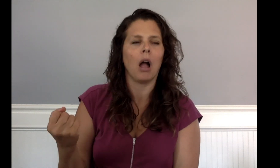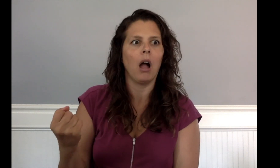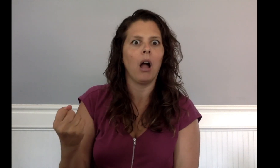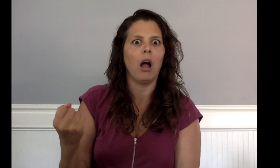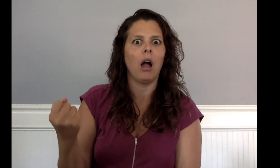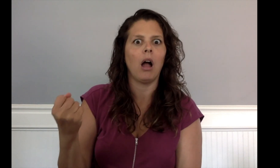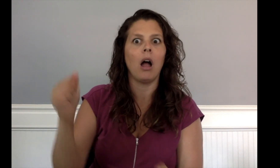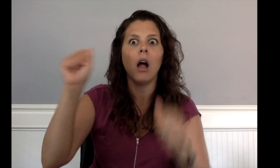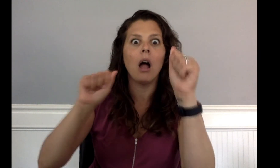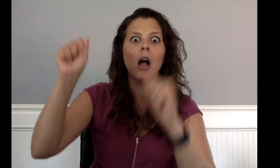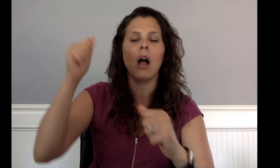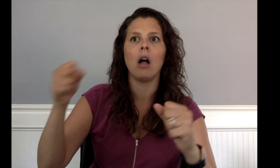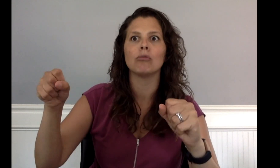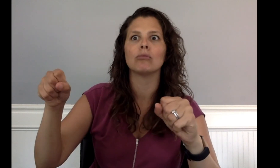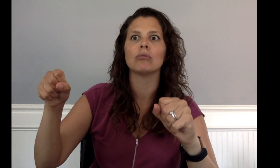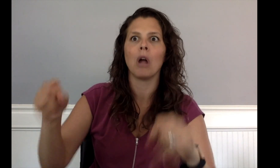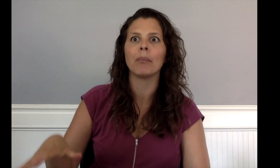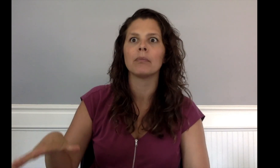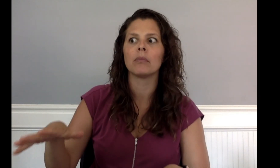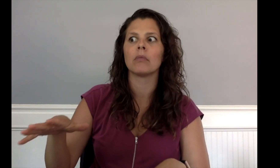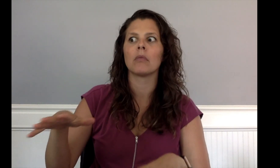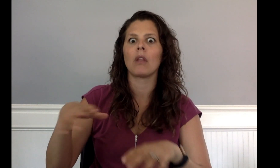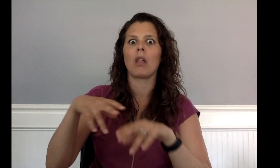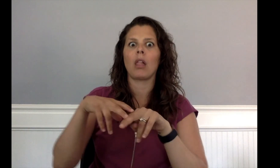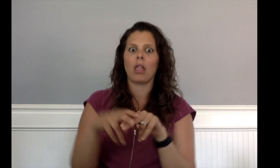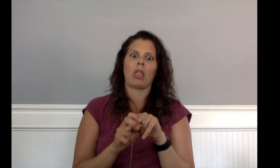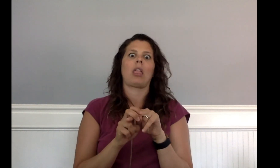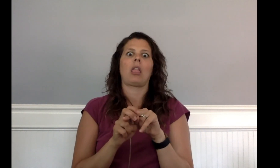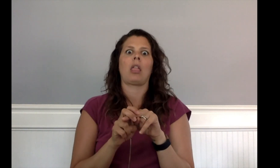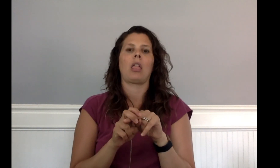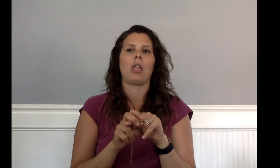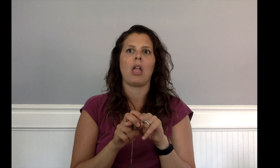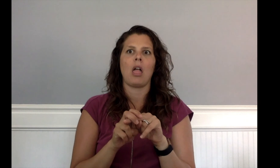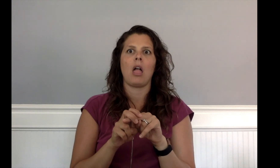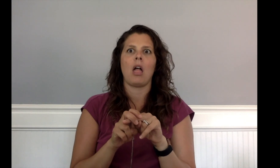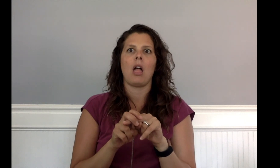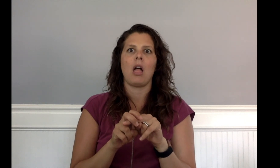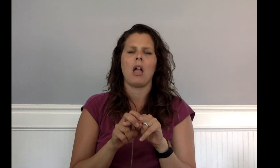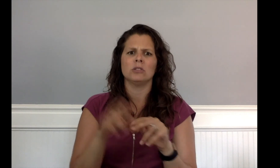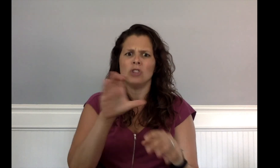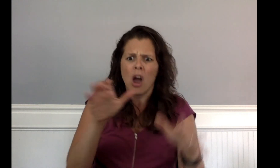Frog dropped her rag. She slumped to the floor.